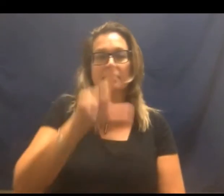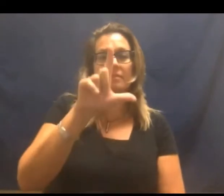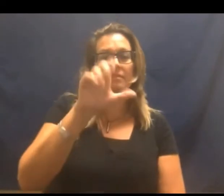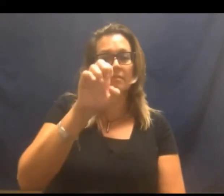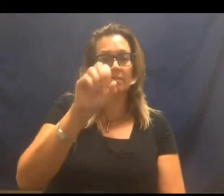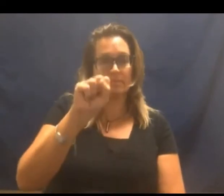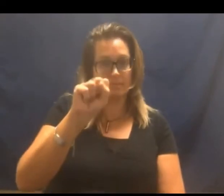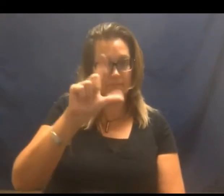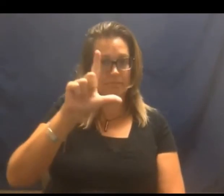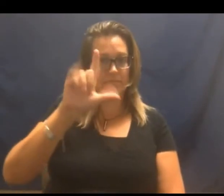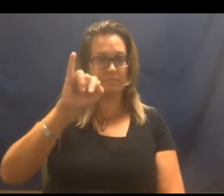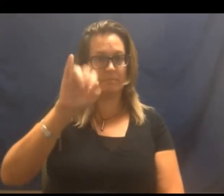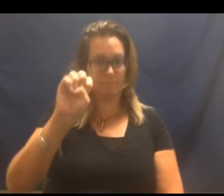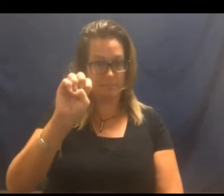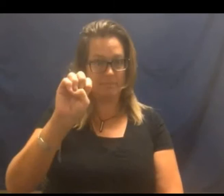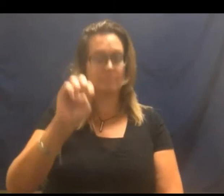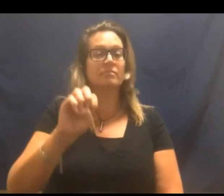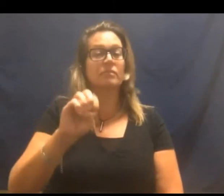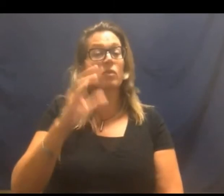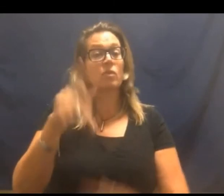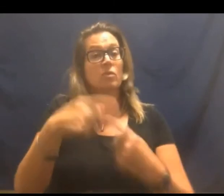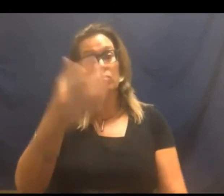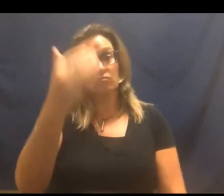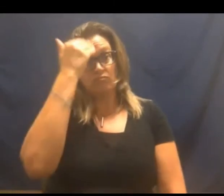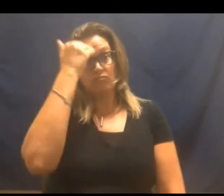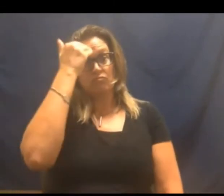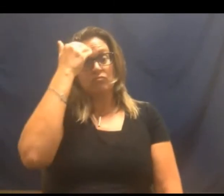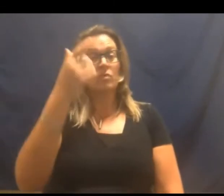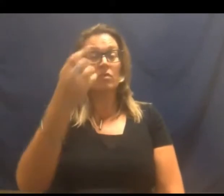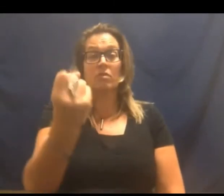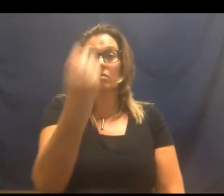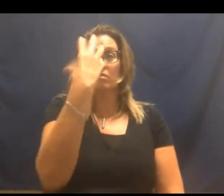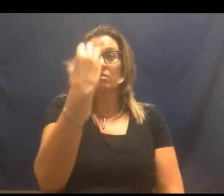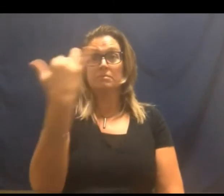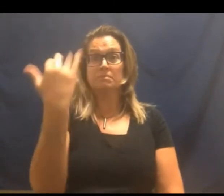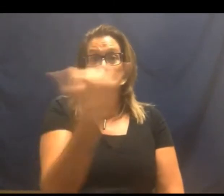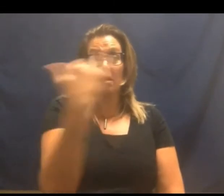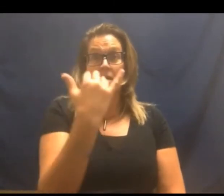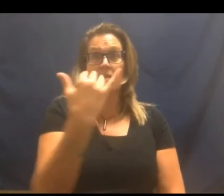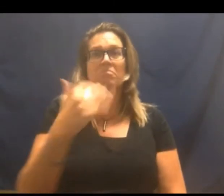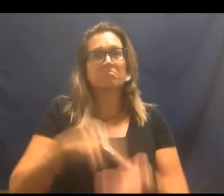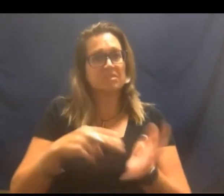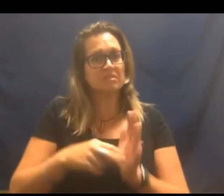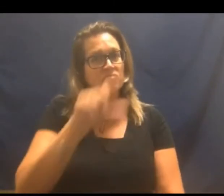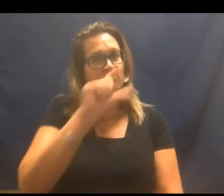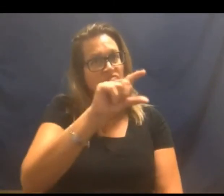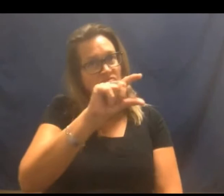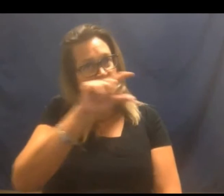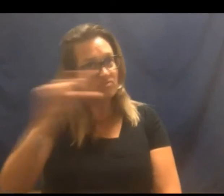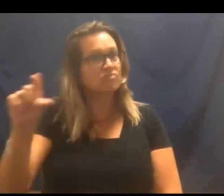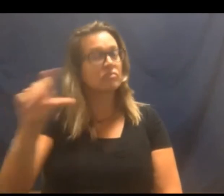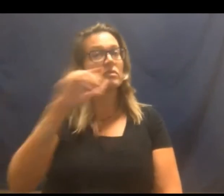capital letters. Another example is Leslie. It'll be L - E- S - L - I - E.